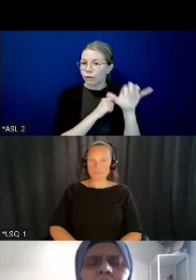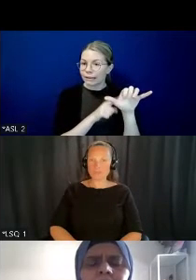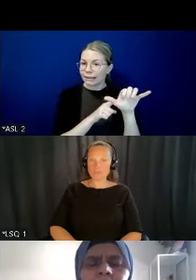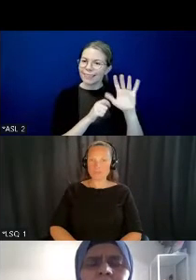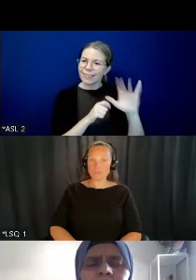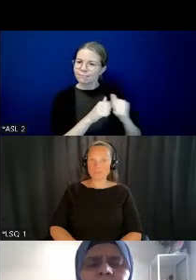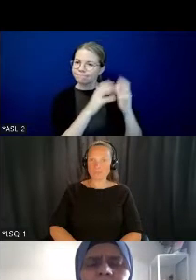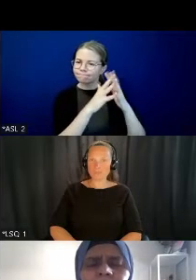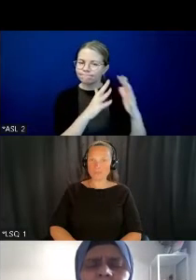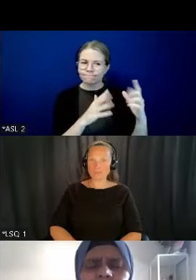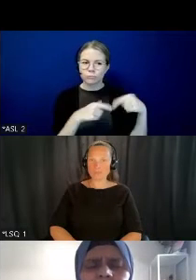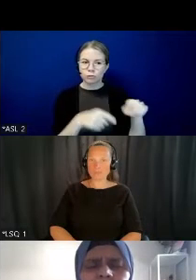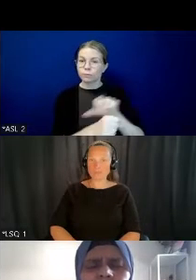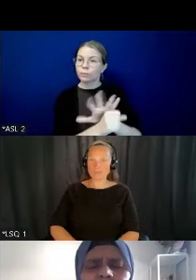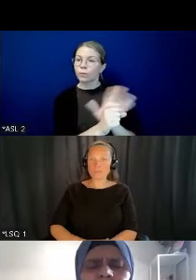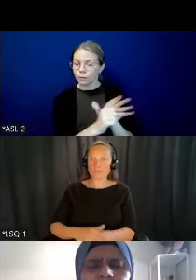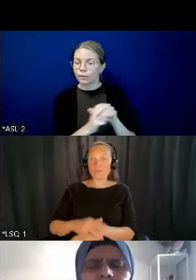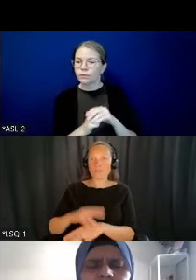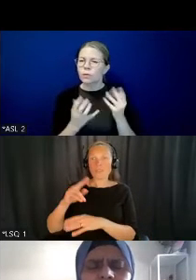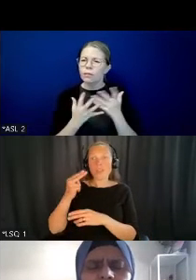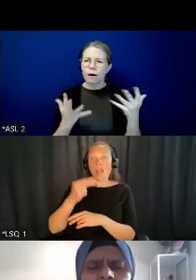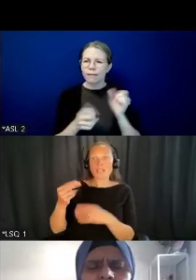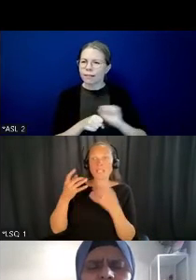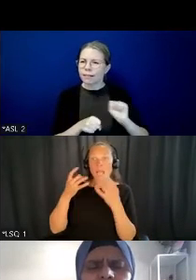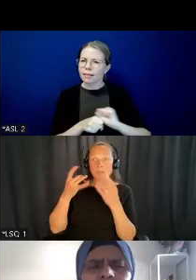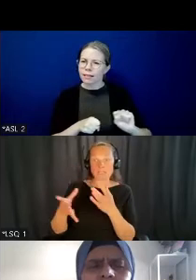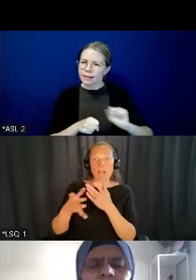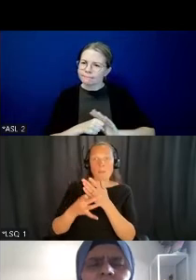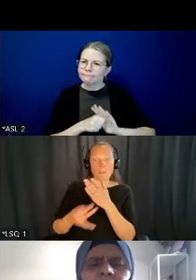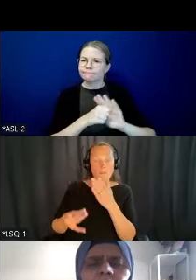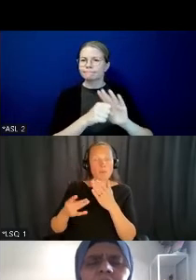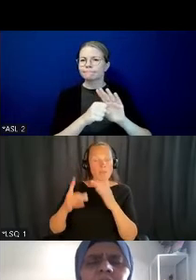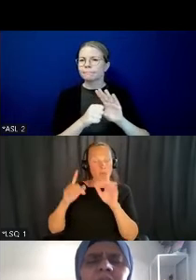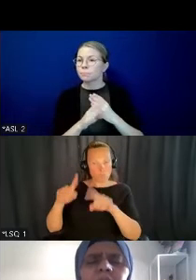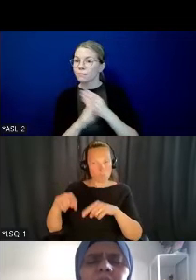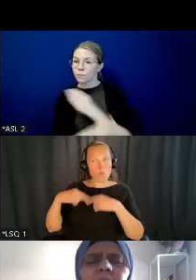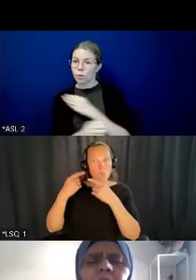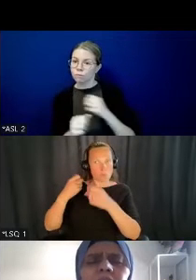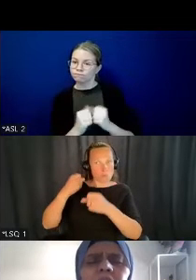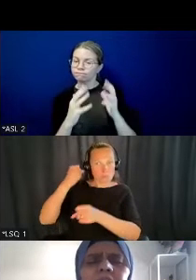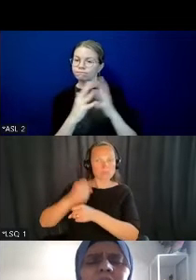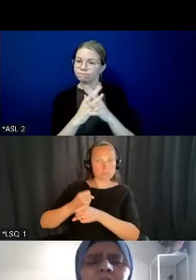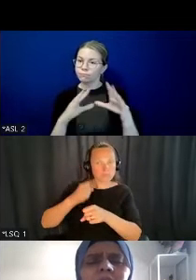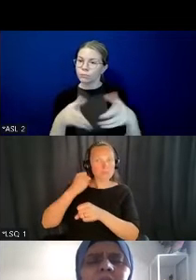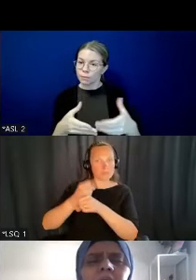OF WORK THAT'S BEEN DONE ON DISABILITY POVERTY PRIOR TO AND CERTAINLY DISABILITY POVERTY HAS